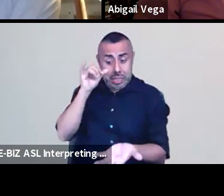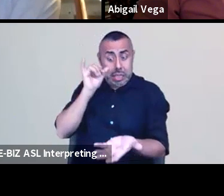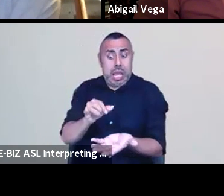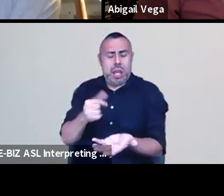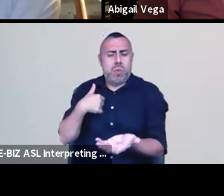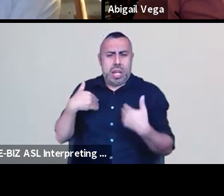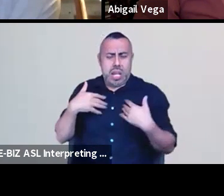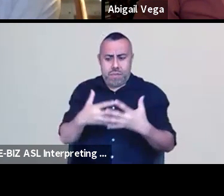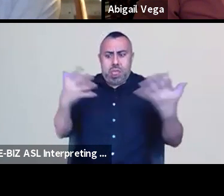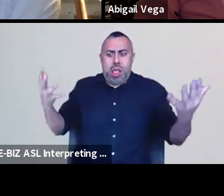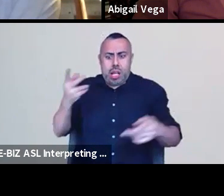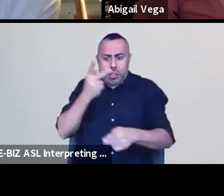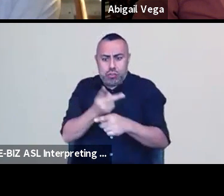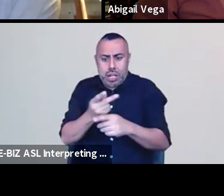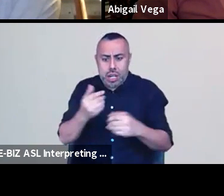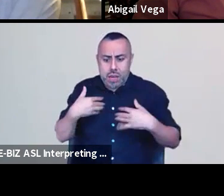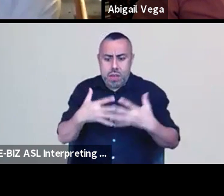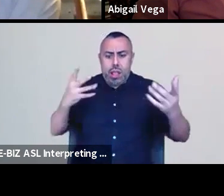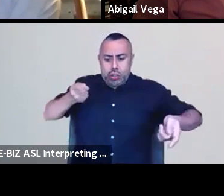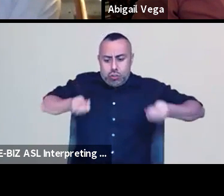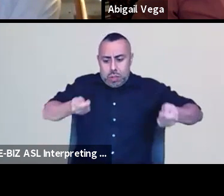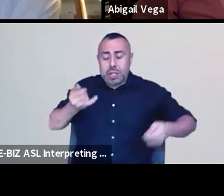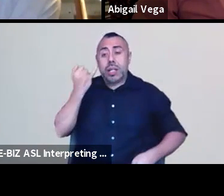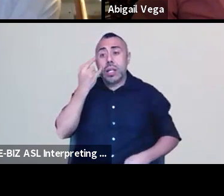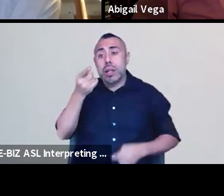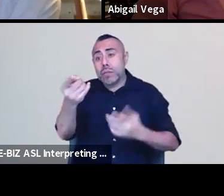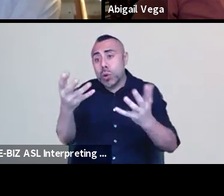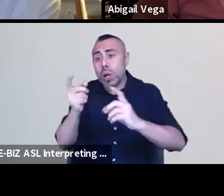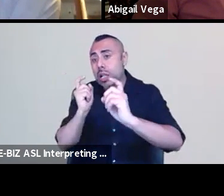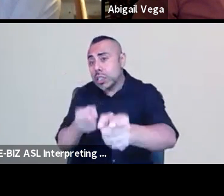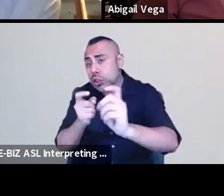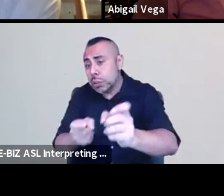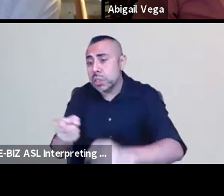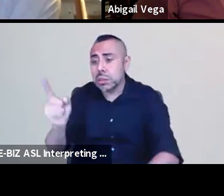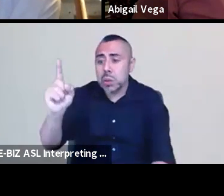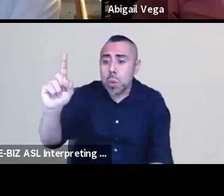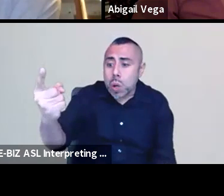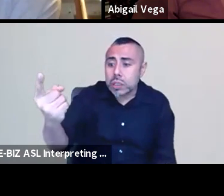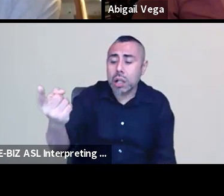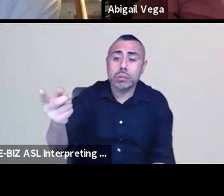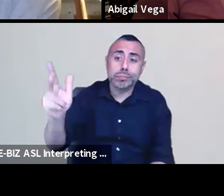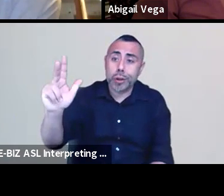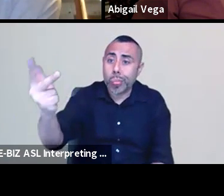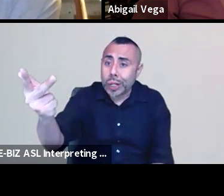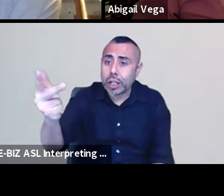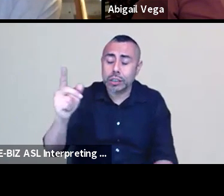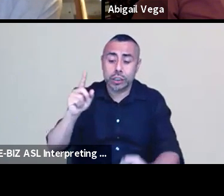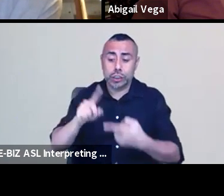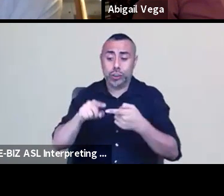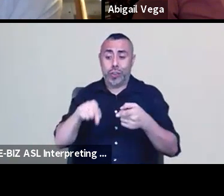So, if you would like to contribute $1 or $3 towards this effort, as well as the continued efforts of maintaining